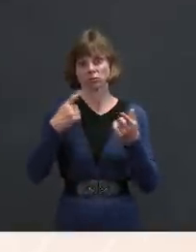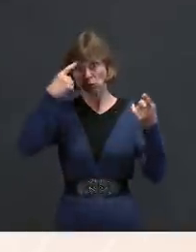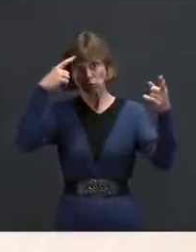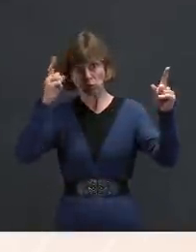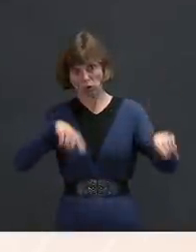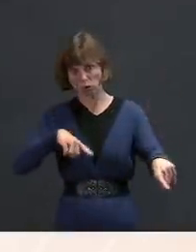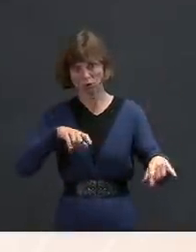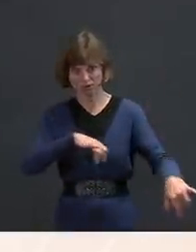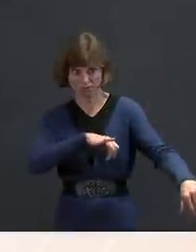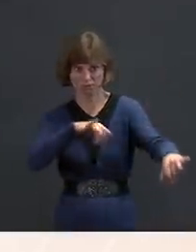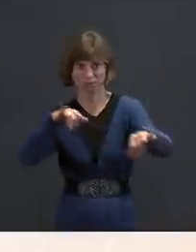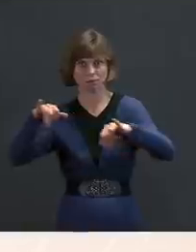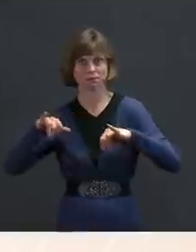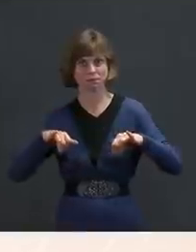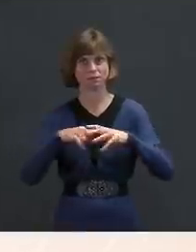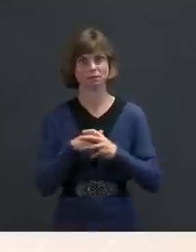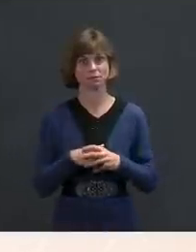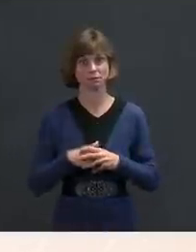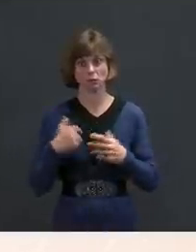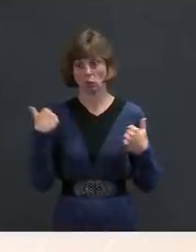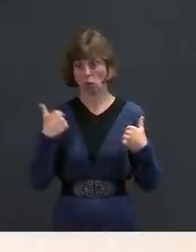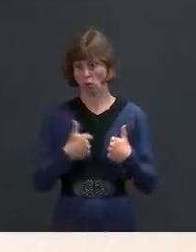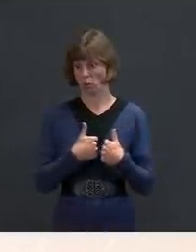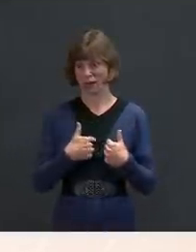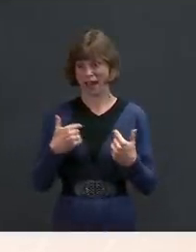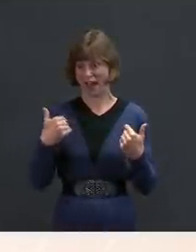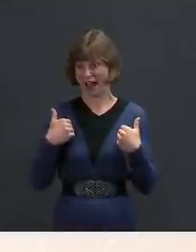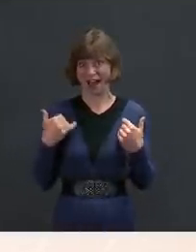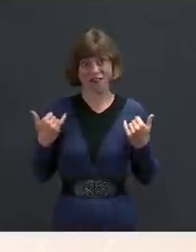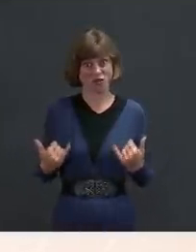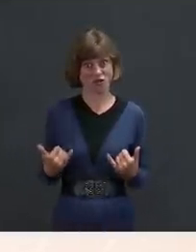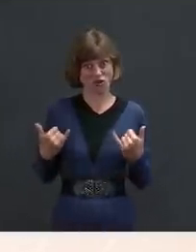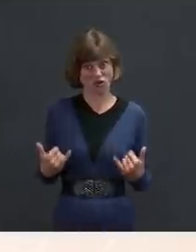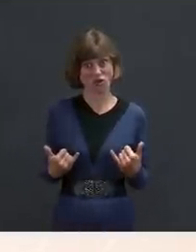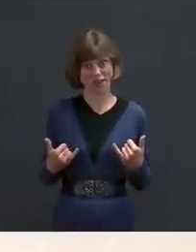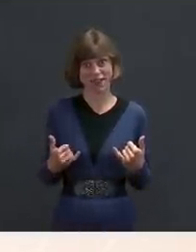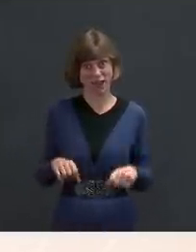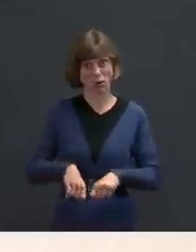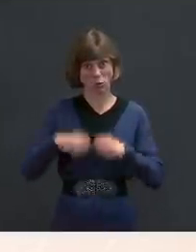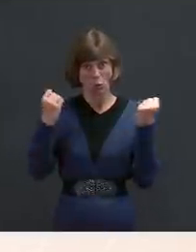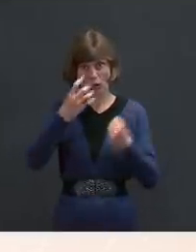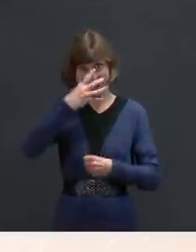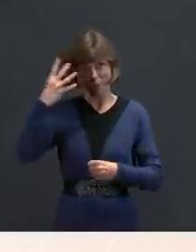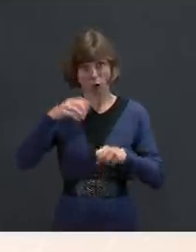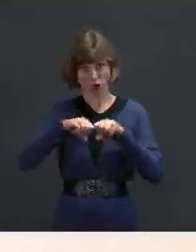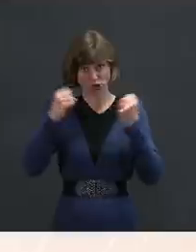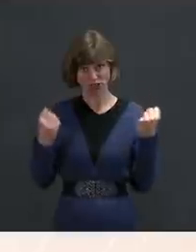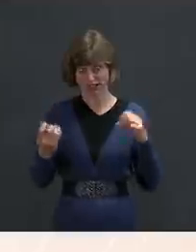which is we are operating under a broken immigration system, and we need to fix it. The Press: But specifically, would you consider